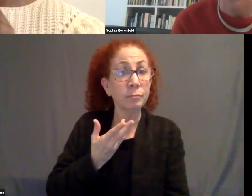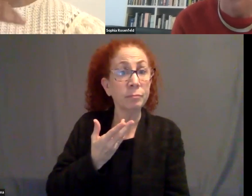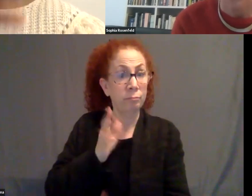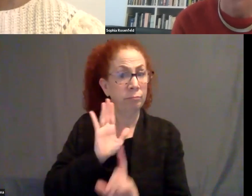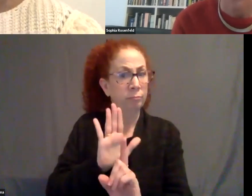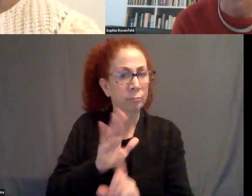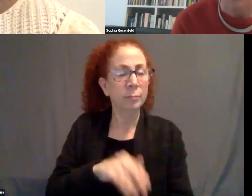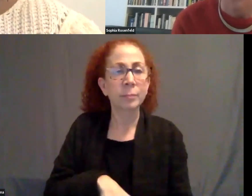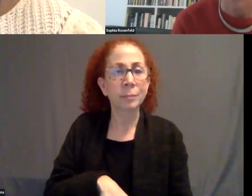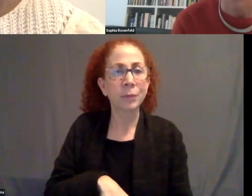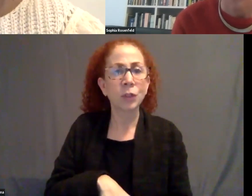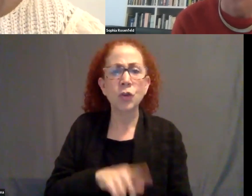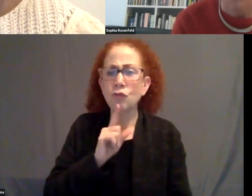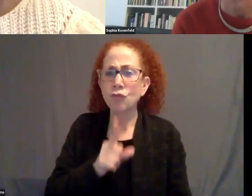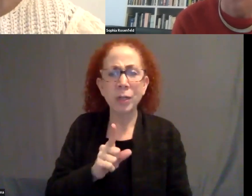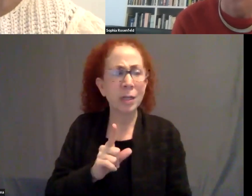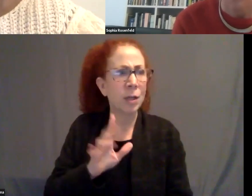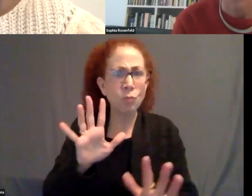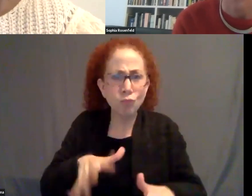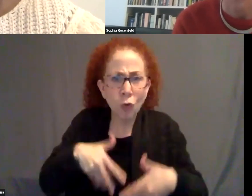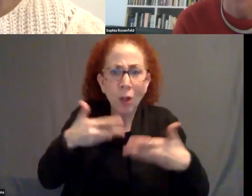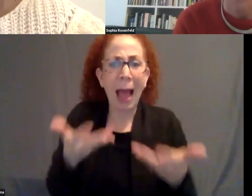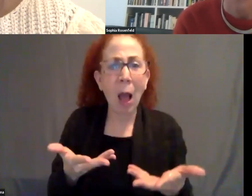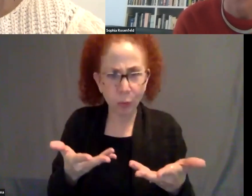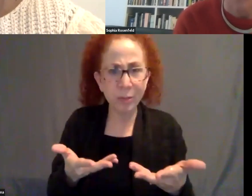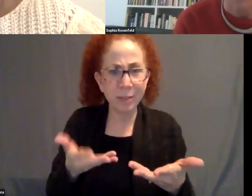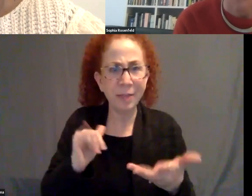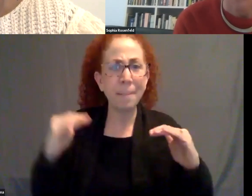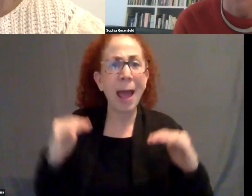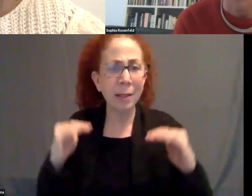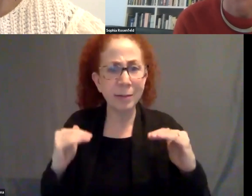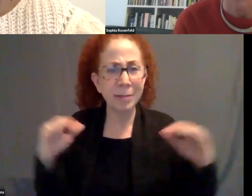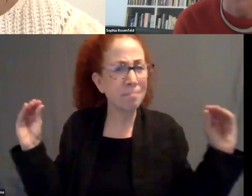draw out that balance, I think, more immediately